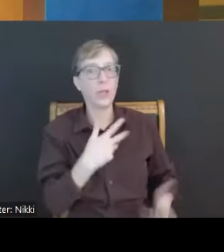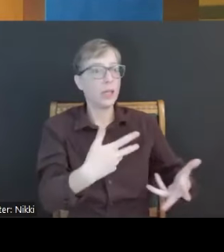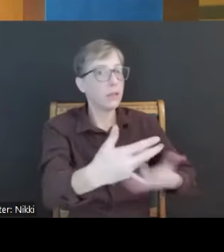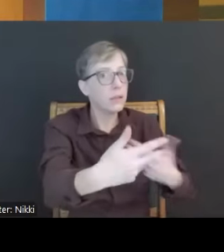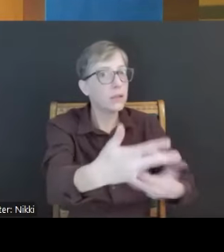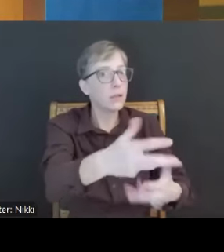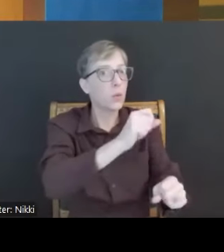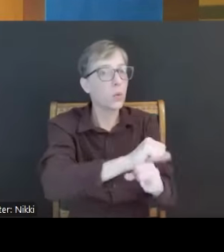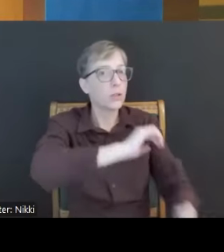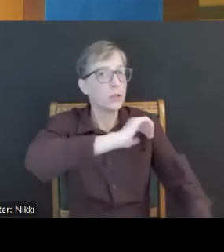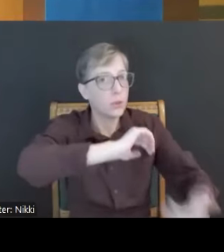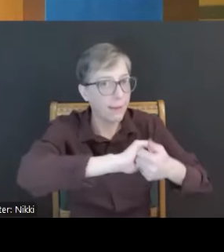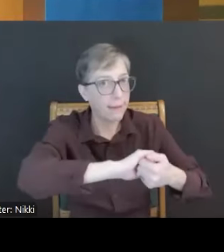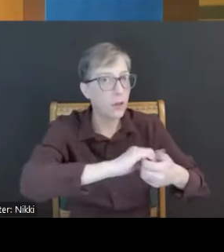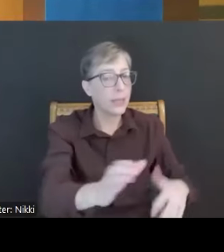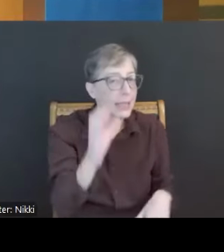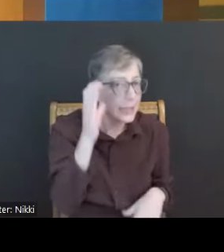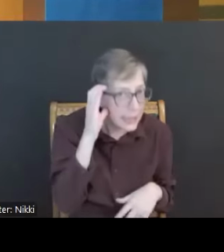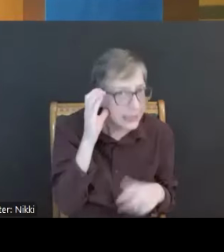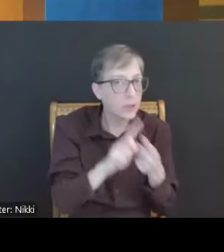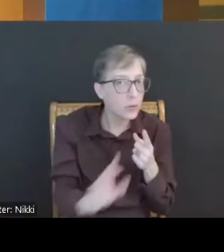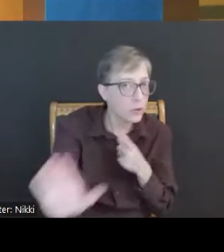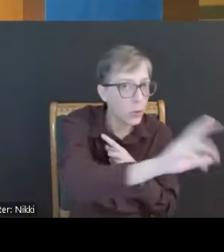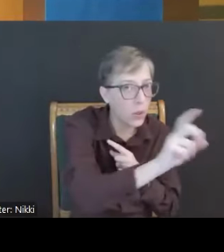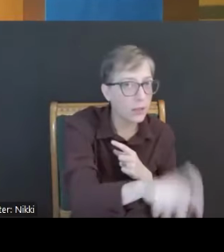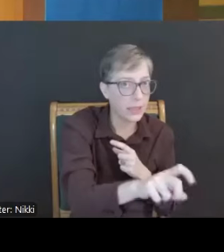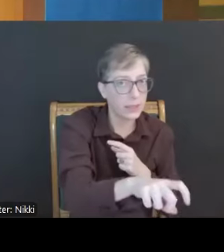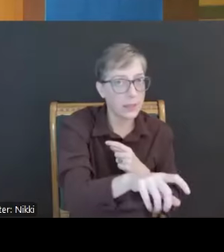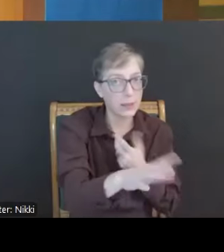how to help meet the needs of our your family and our community so that was very big for us